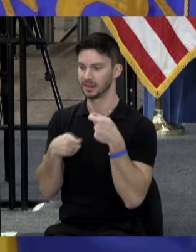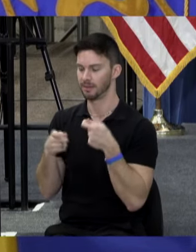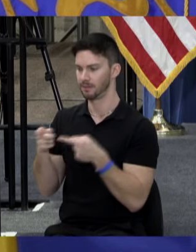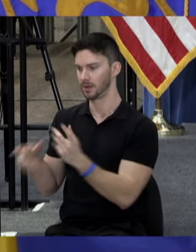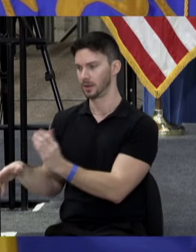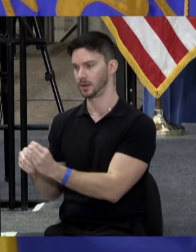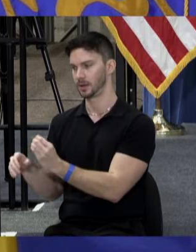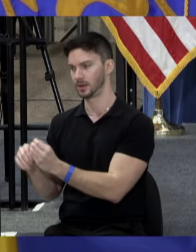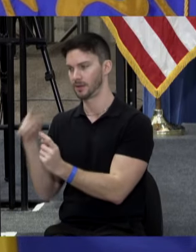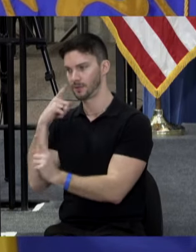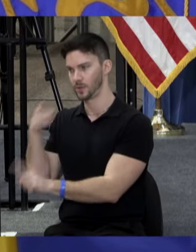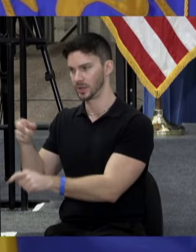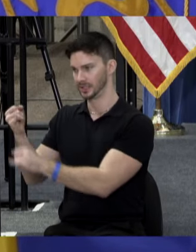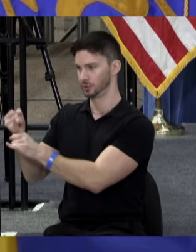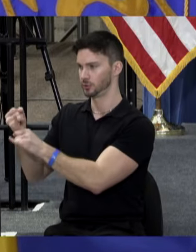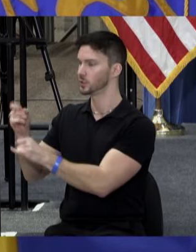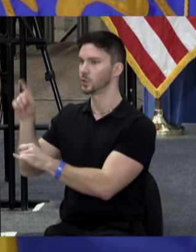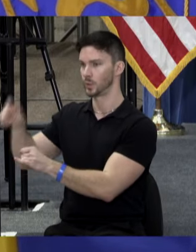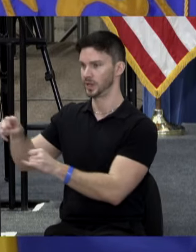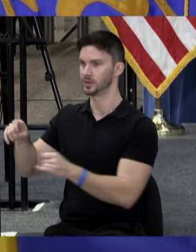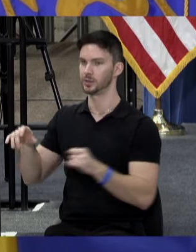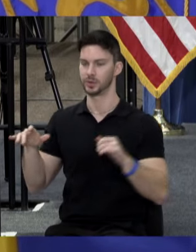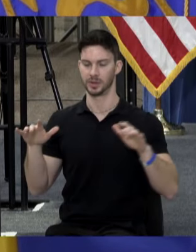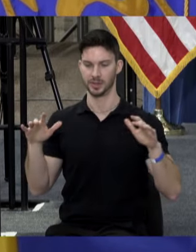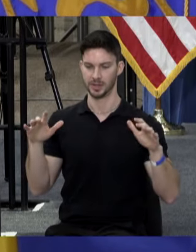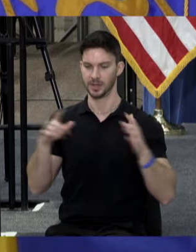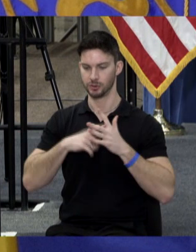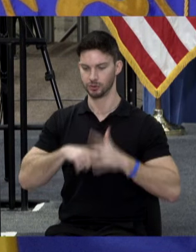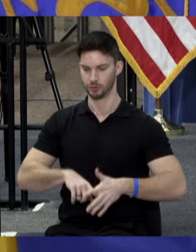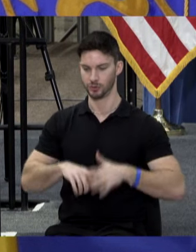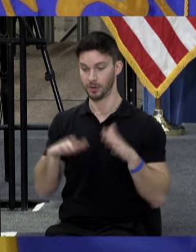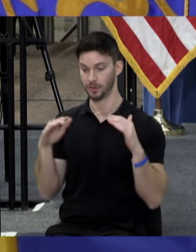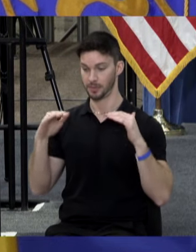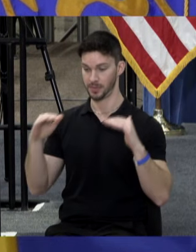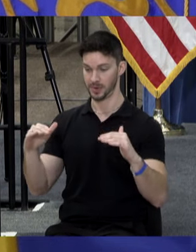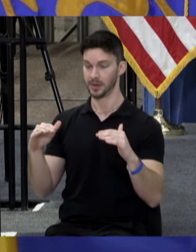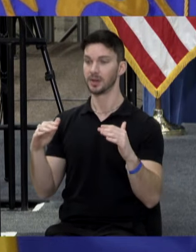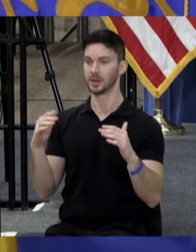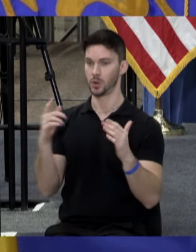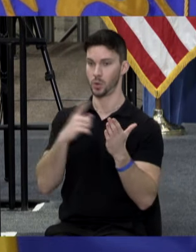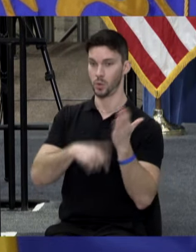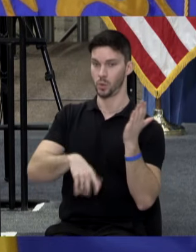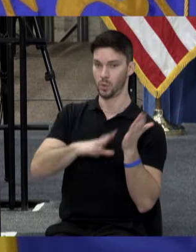we must build from the ground up what families need and what the evidence shows us works best.